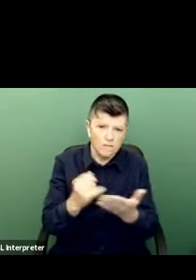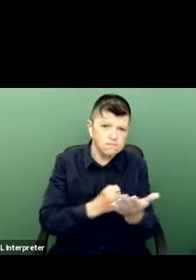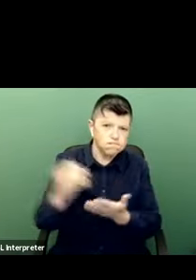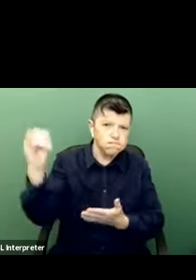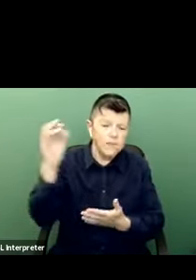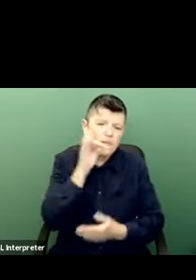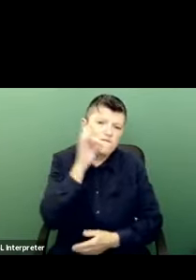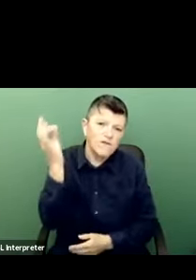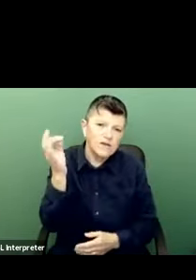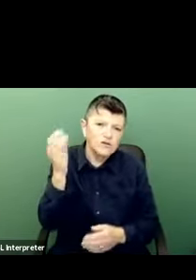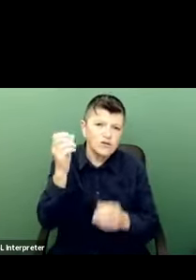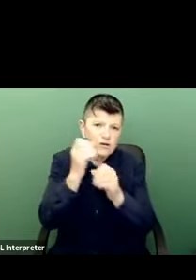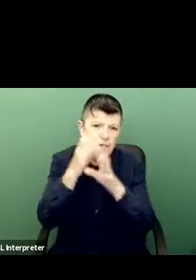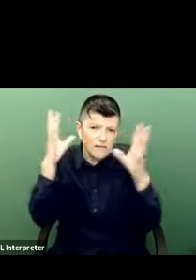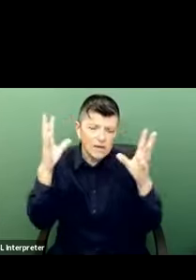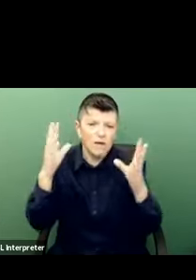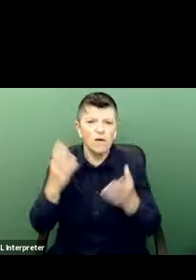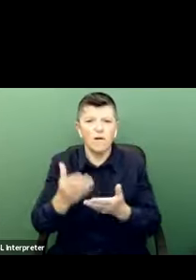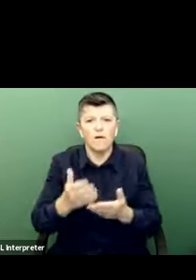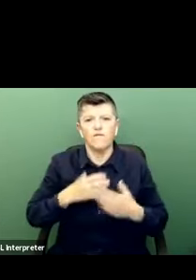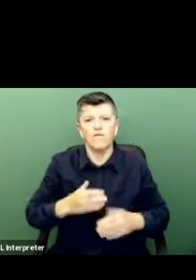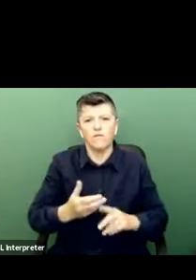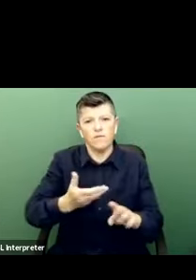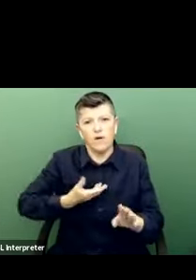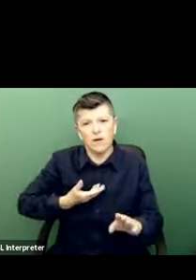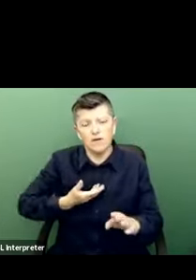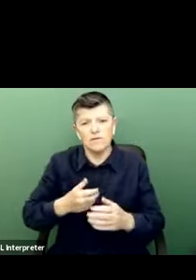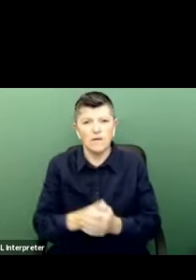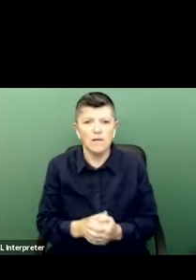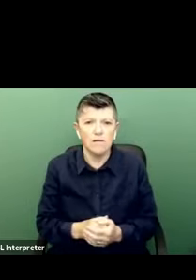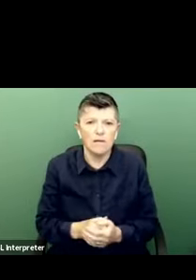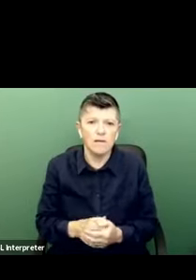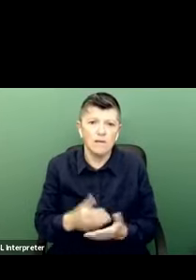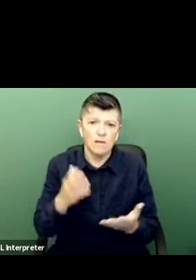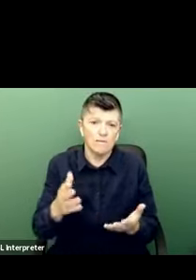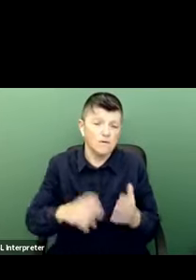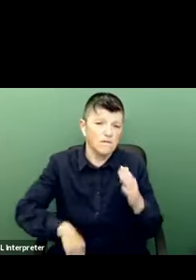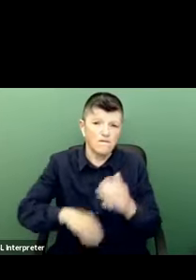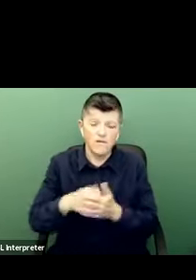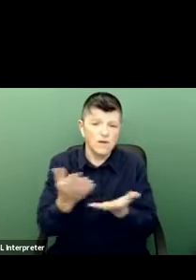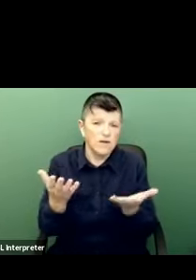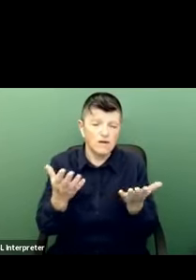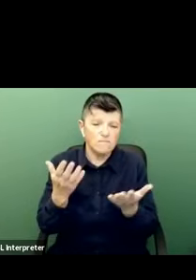French declaration of the right of men asserted that men are born and